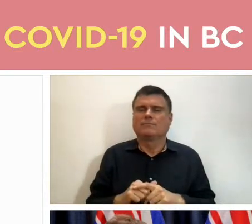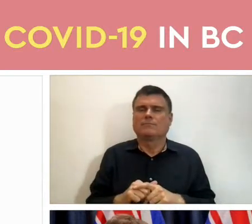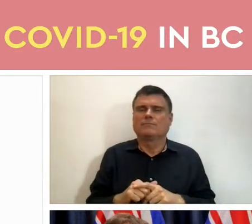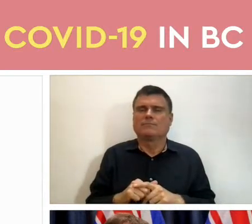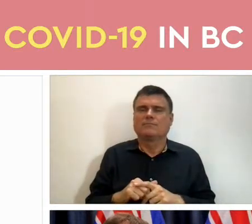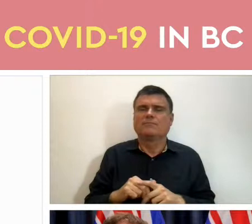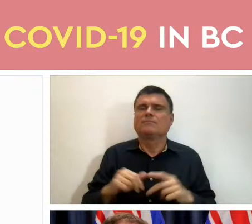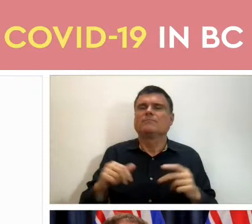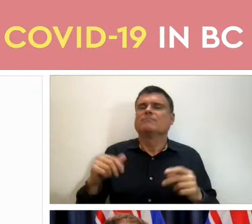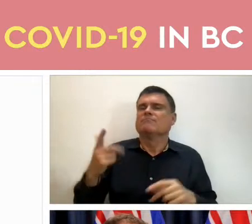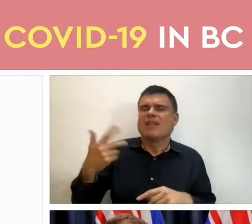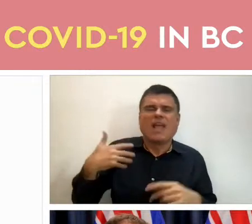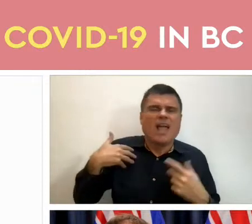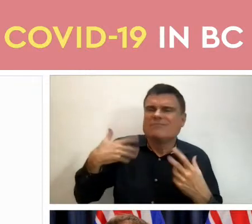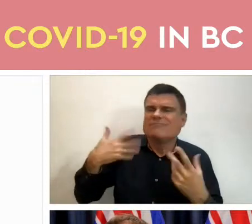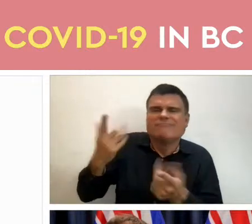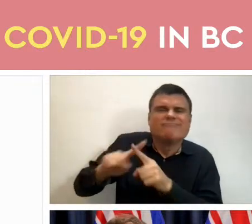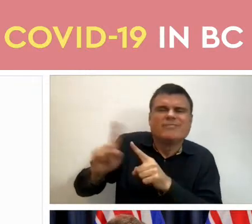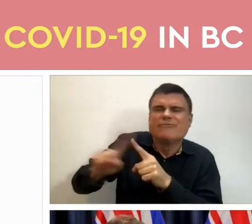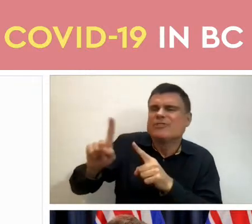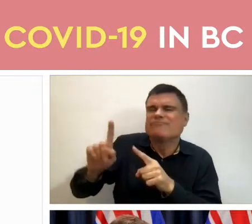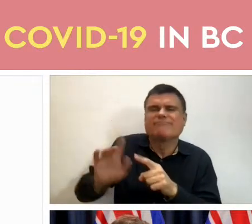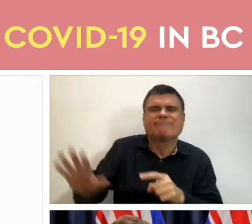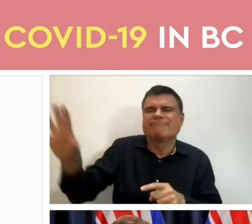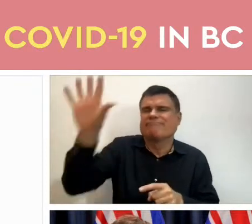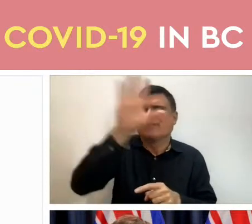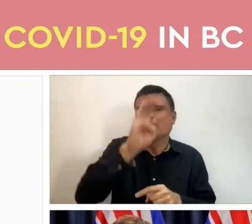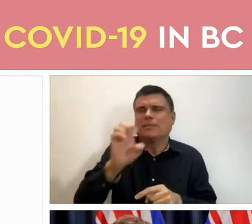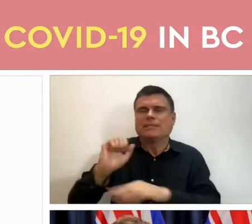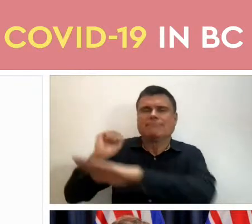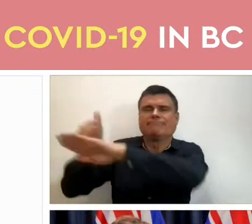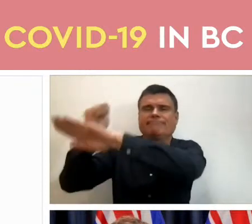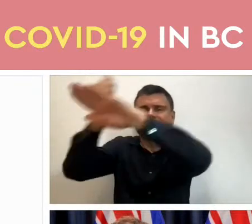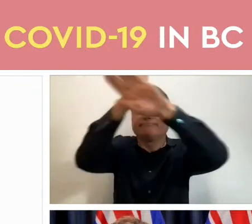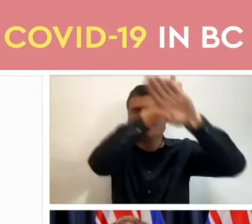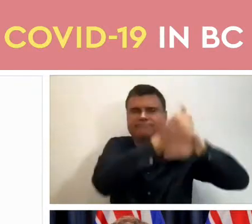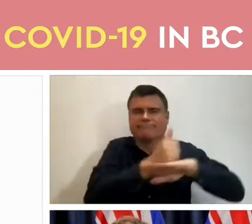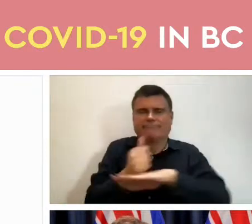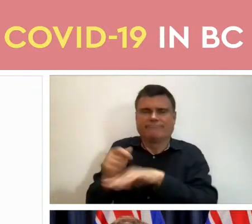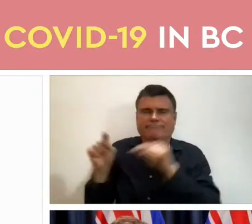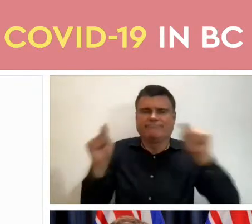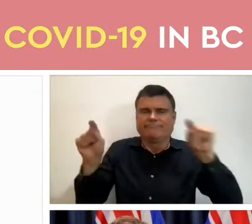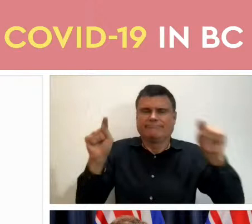working with many of the community partners that have made our vaccination campaign so